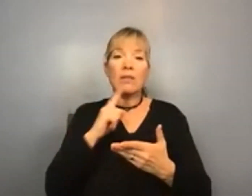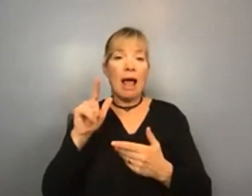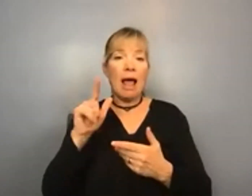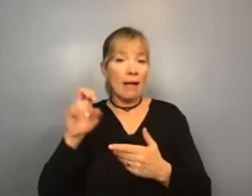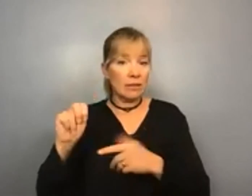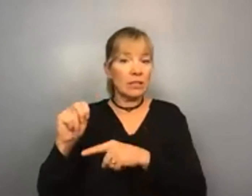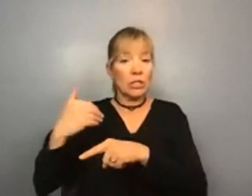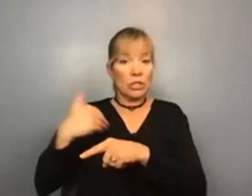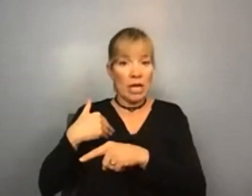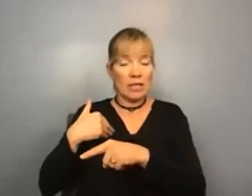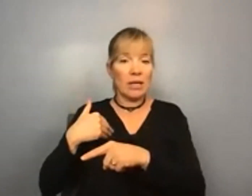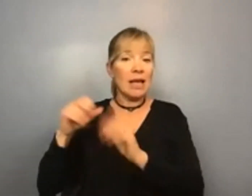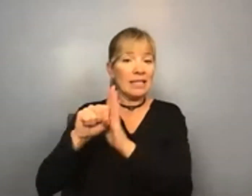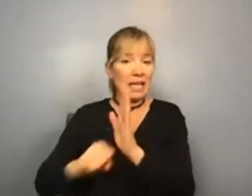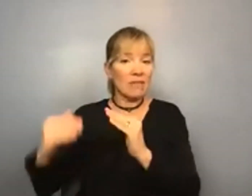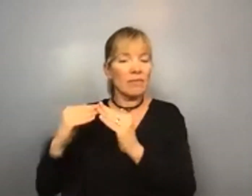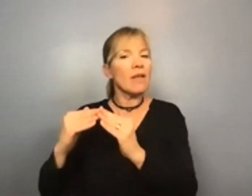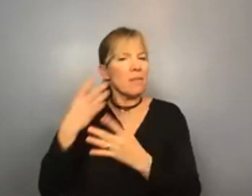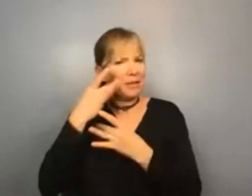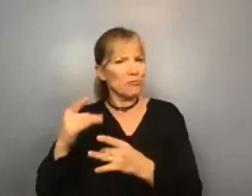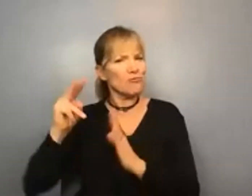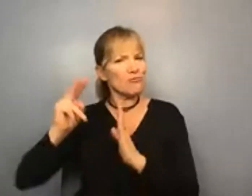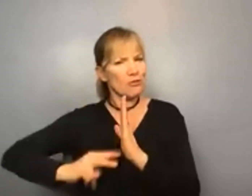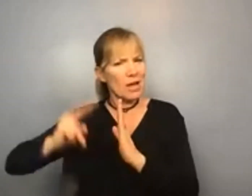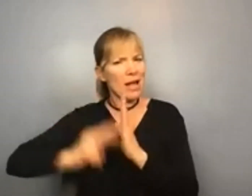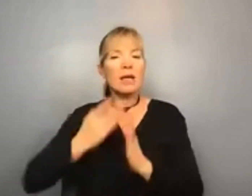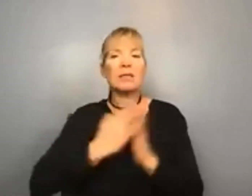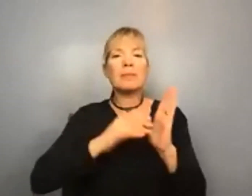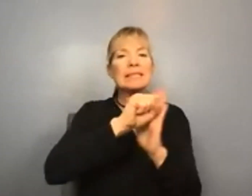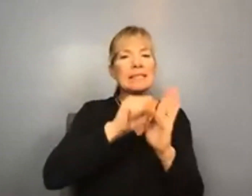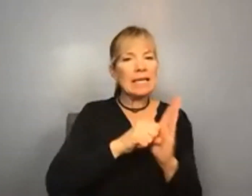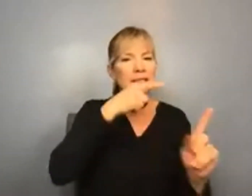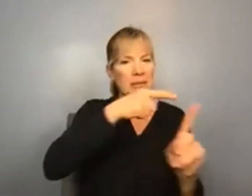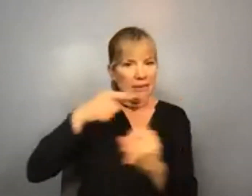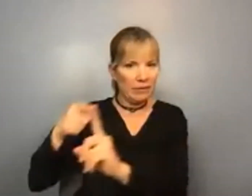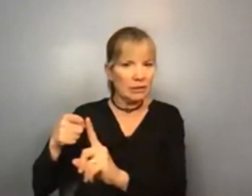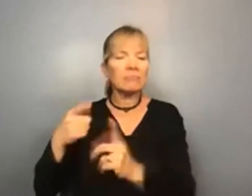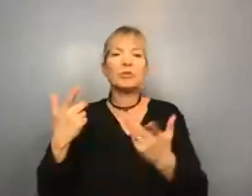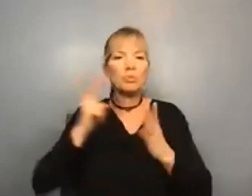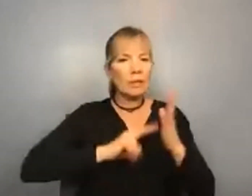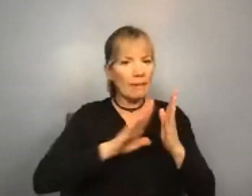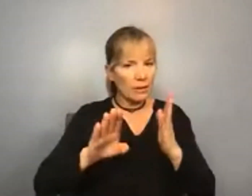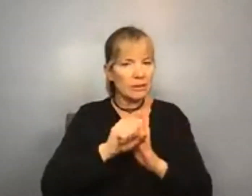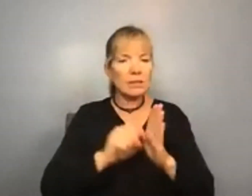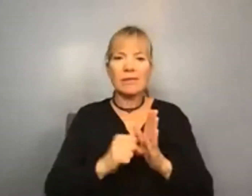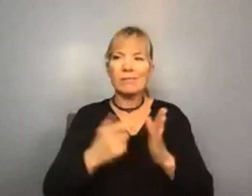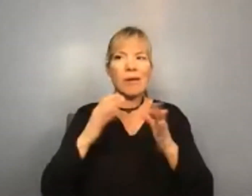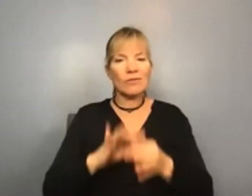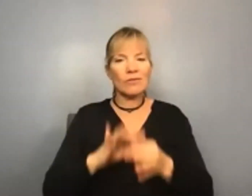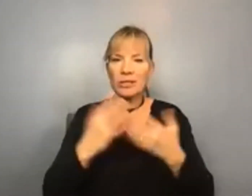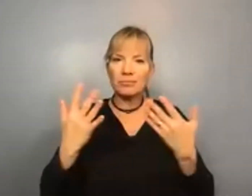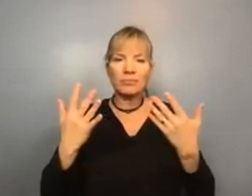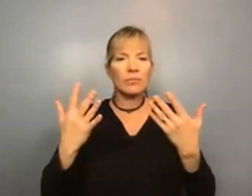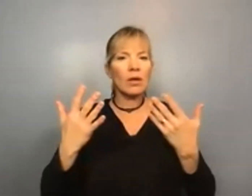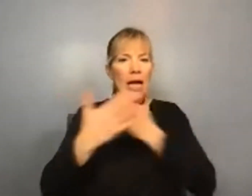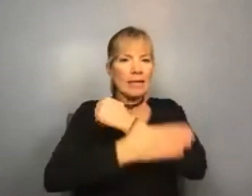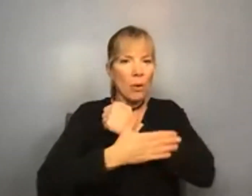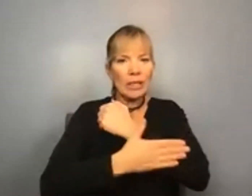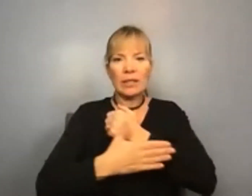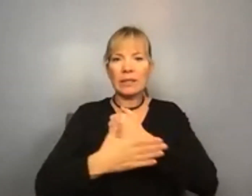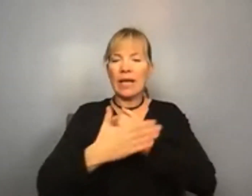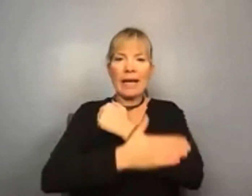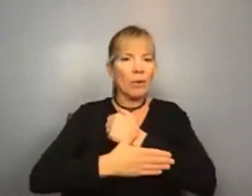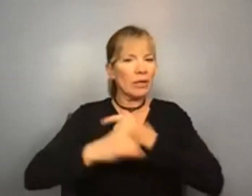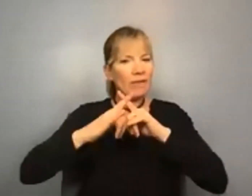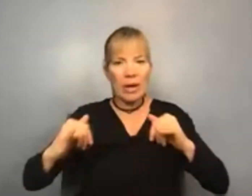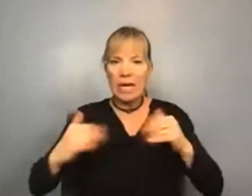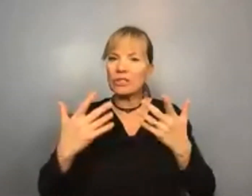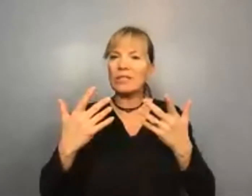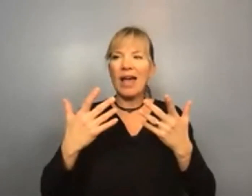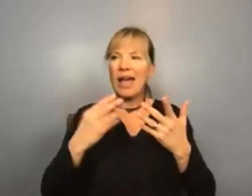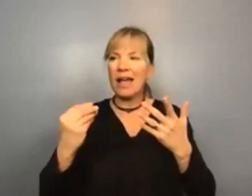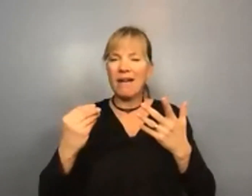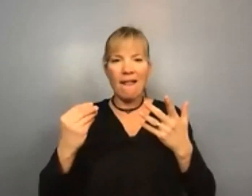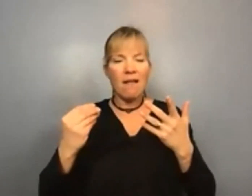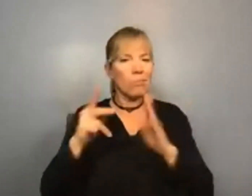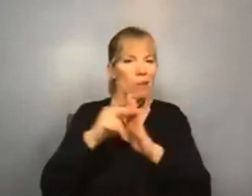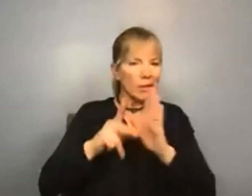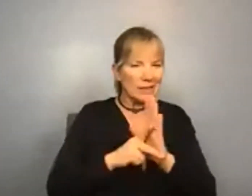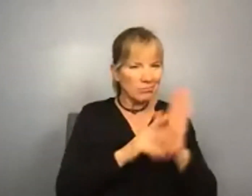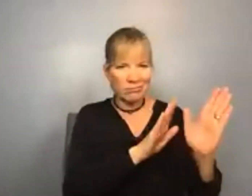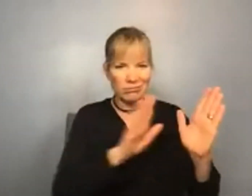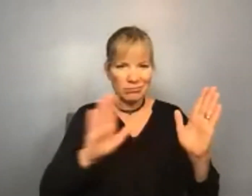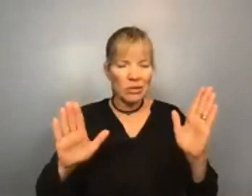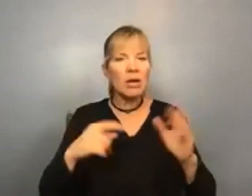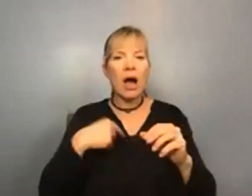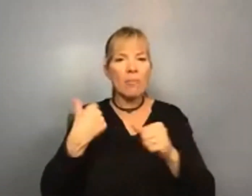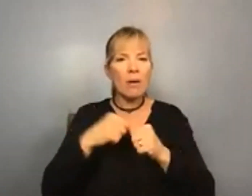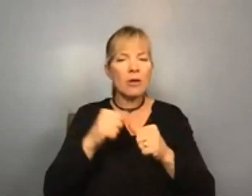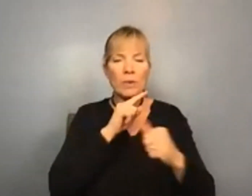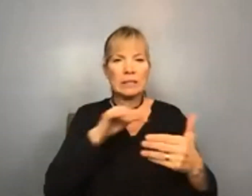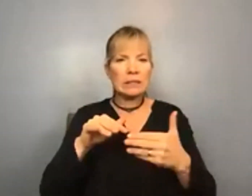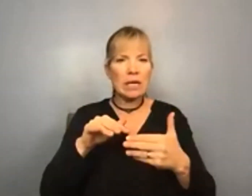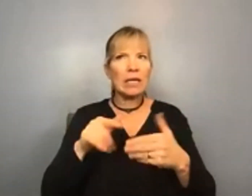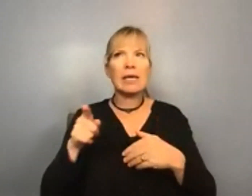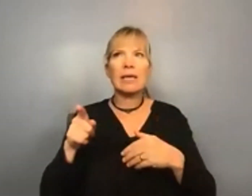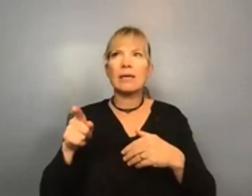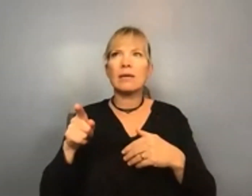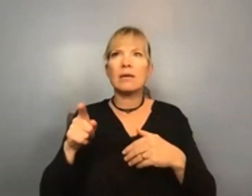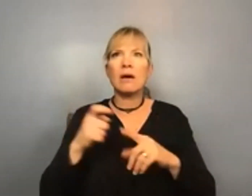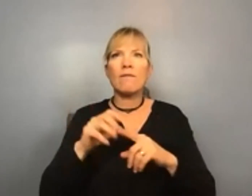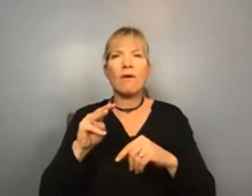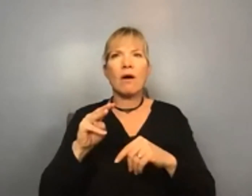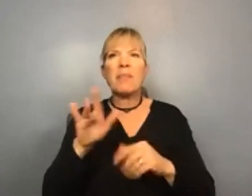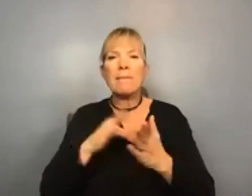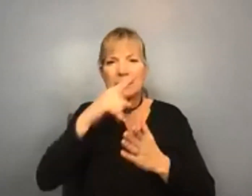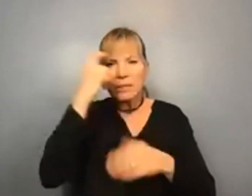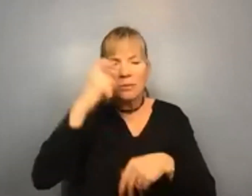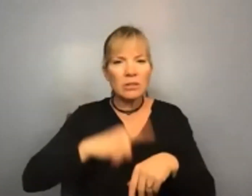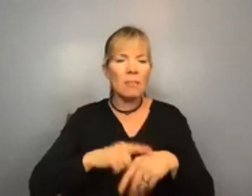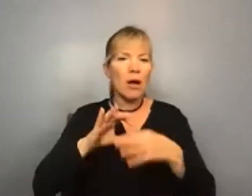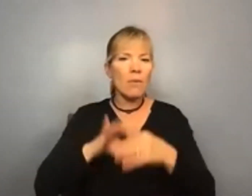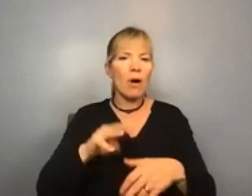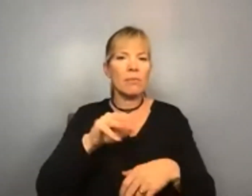It's pretty interesting. Some of the information that Allison has at the state level, it would be interesting to look at some of the states specifically around counties and county variation in policy. Remember, there was a study out there from mid-Summer around mask